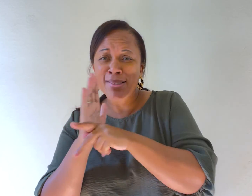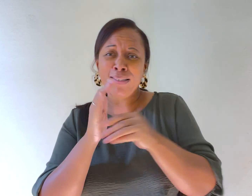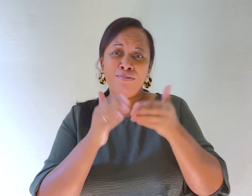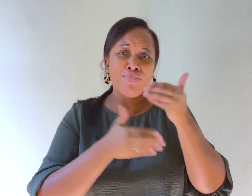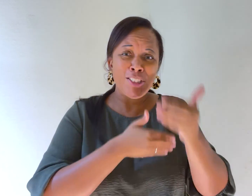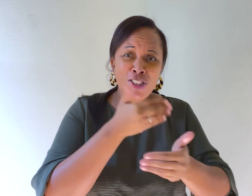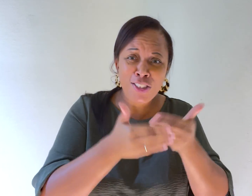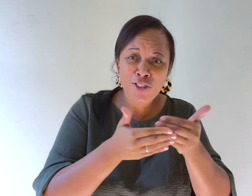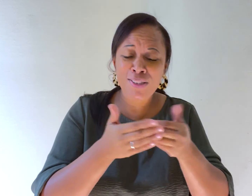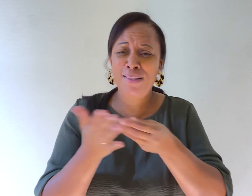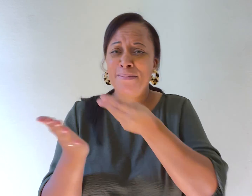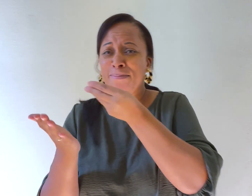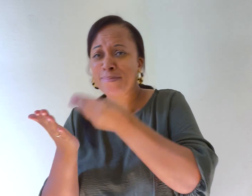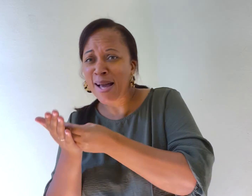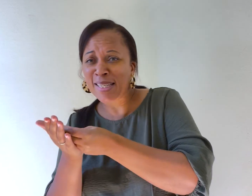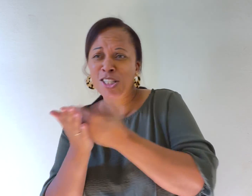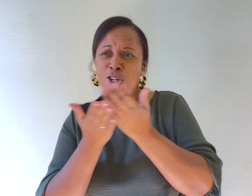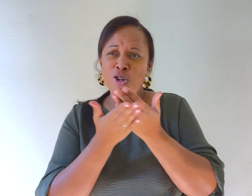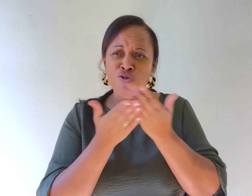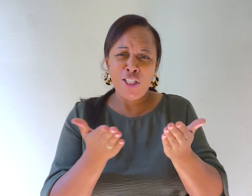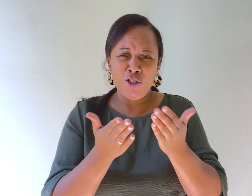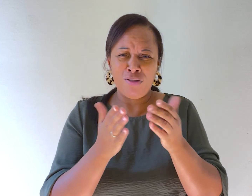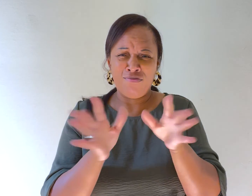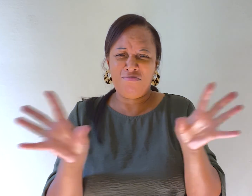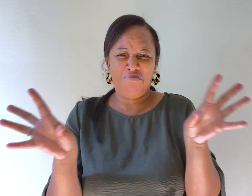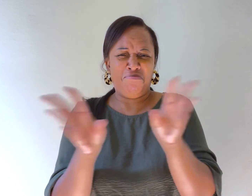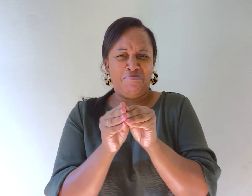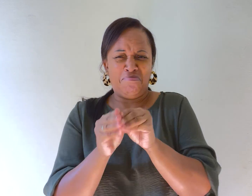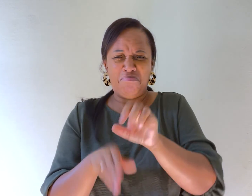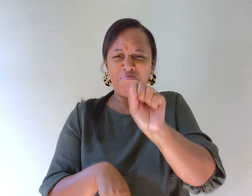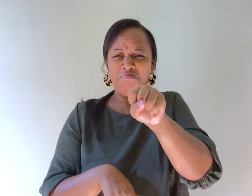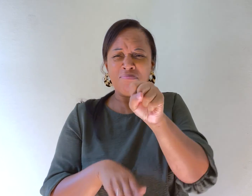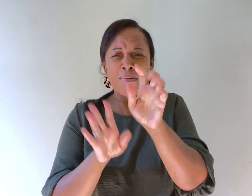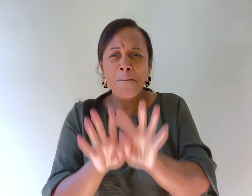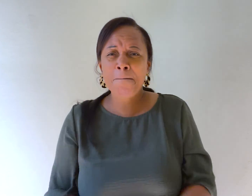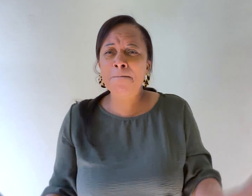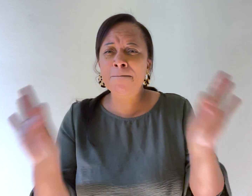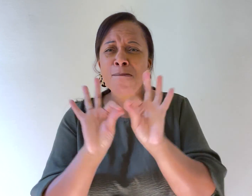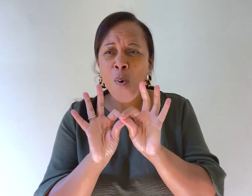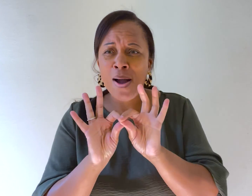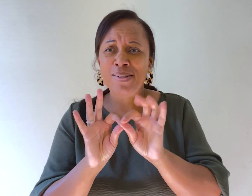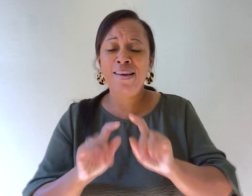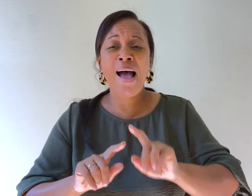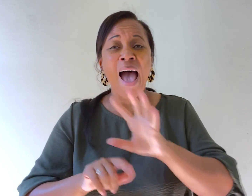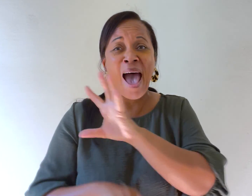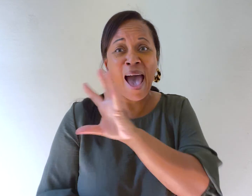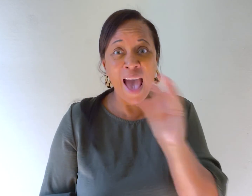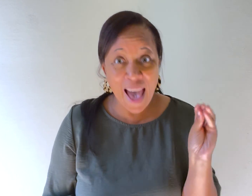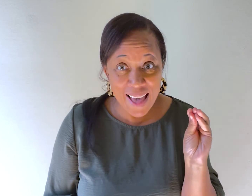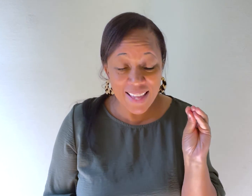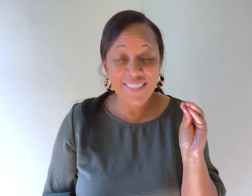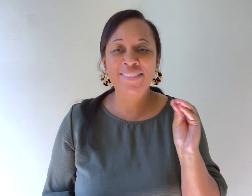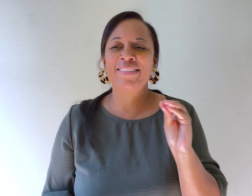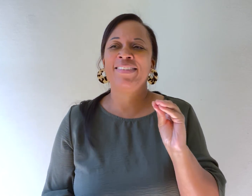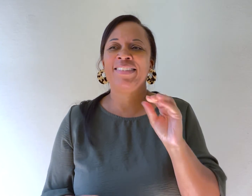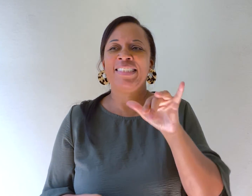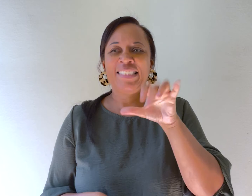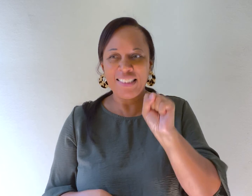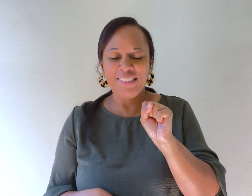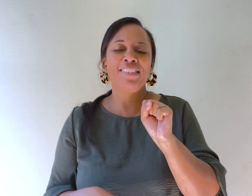Policies, procedures, funding, and resources all playing an important role.